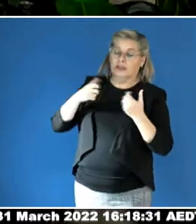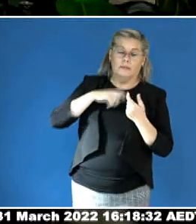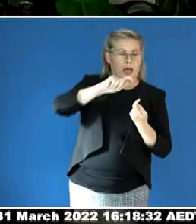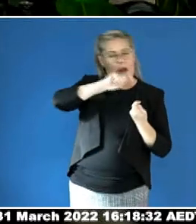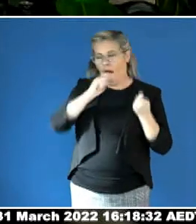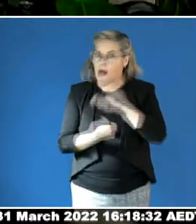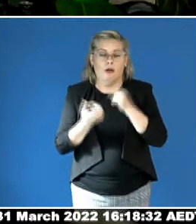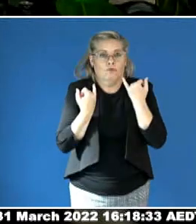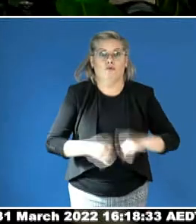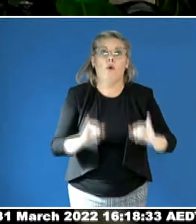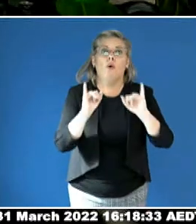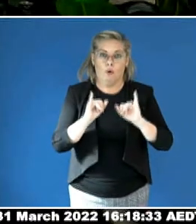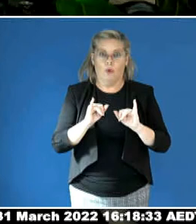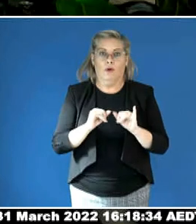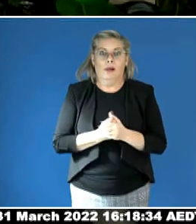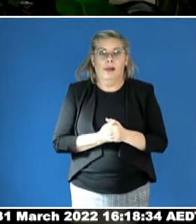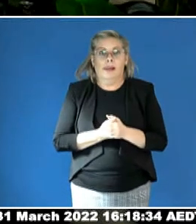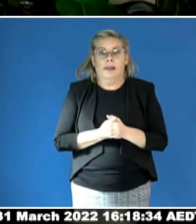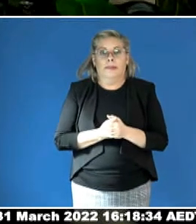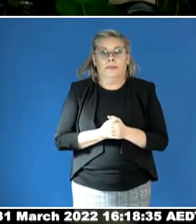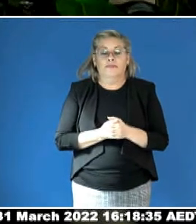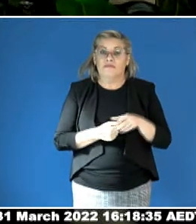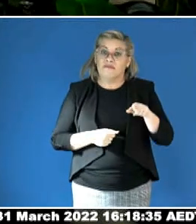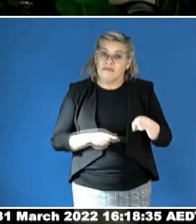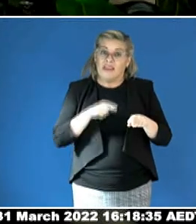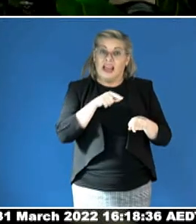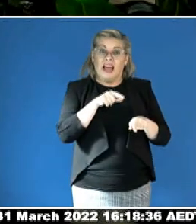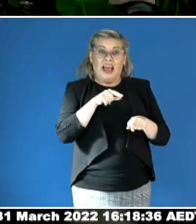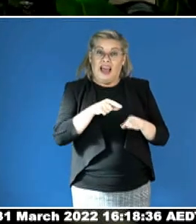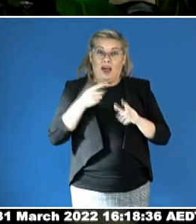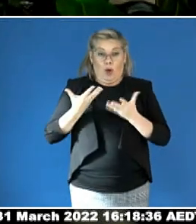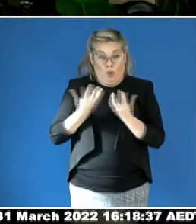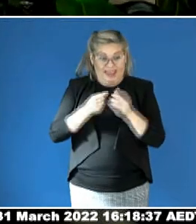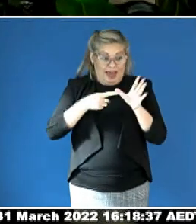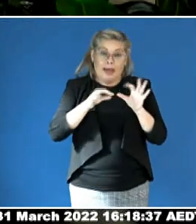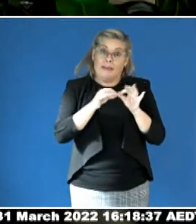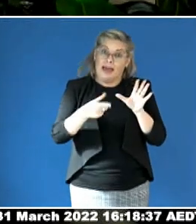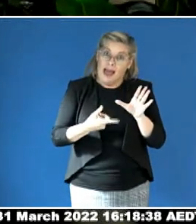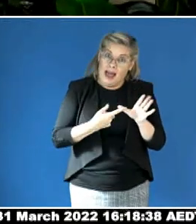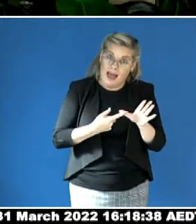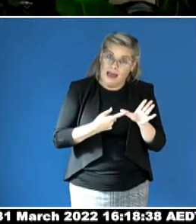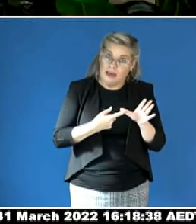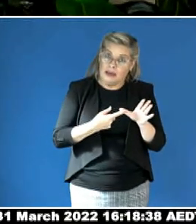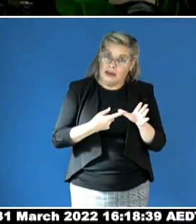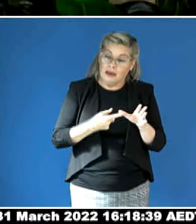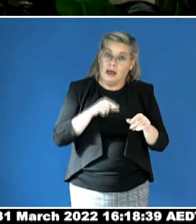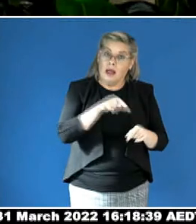encourage a formally unwilling participant to do something that they may not have originally felt comfortable consenting to."